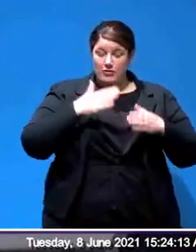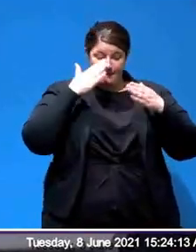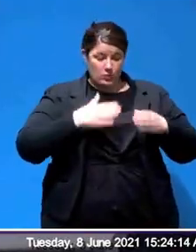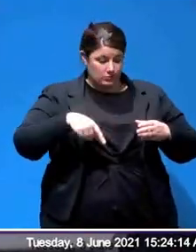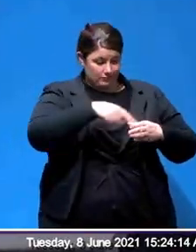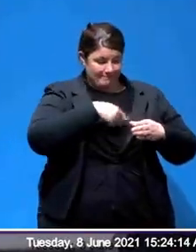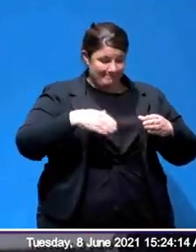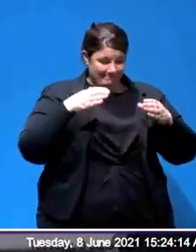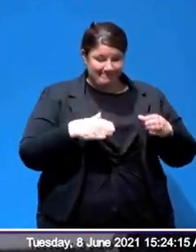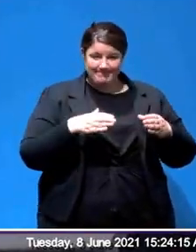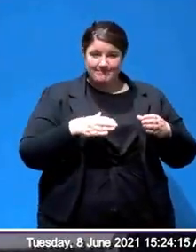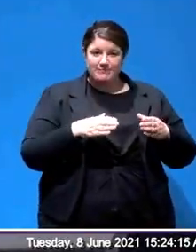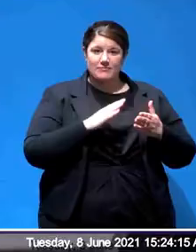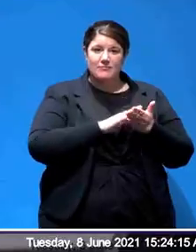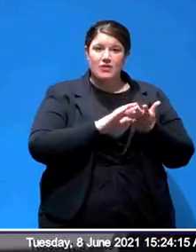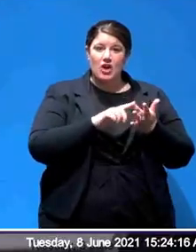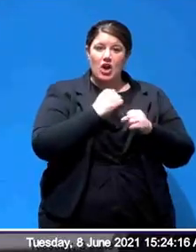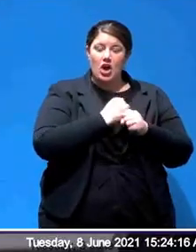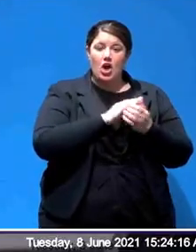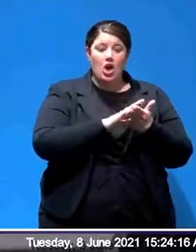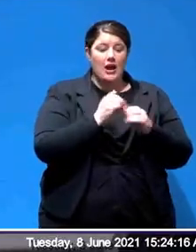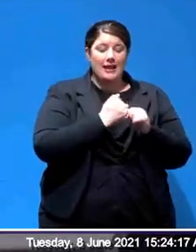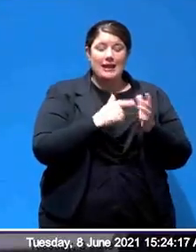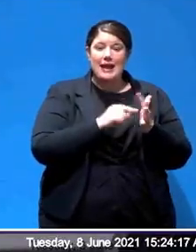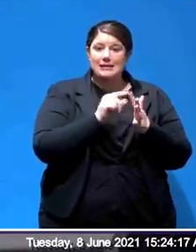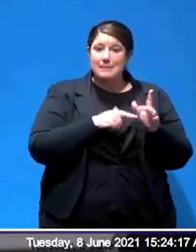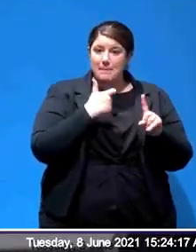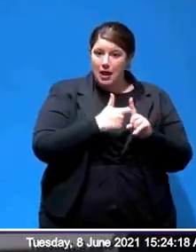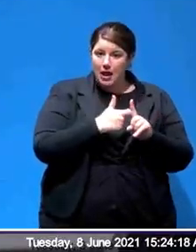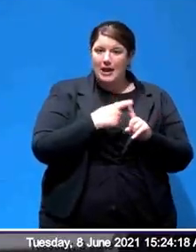start, in Highgate Park and in aged care facility, where everybody was grouped